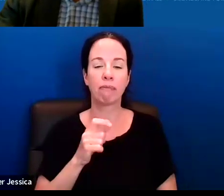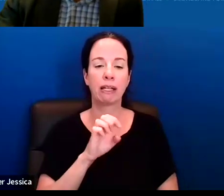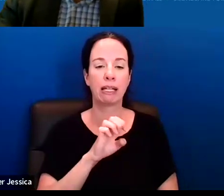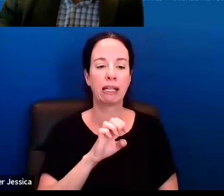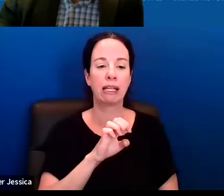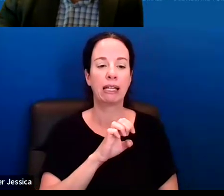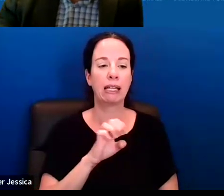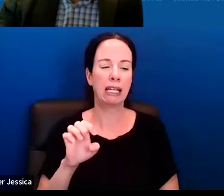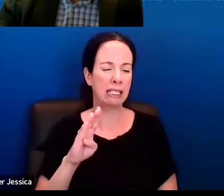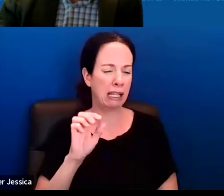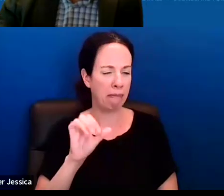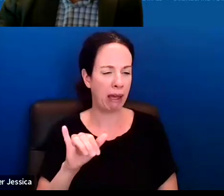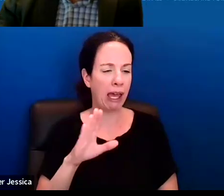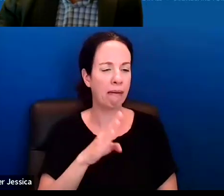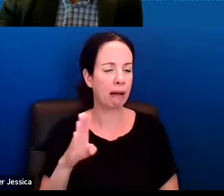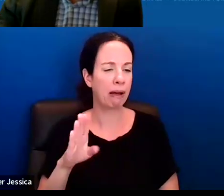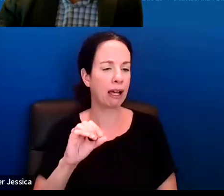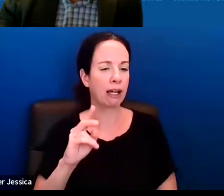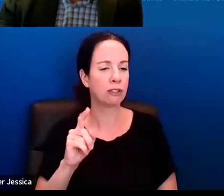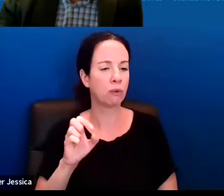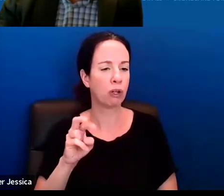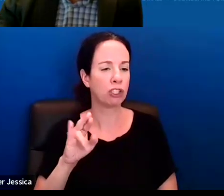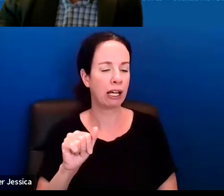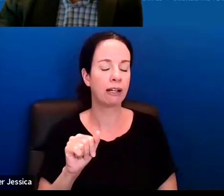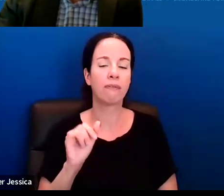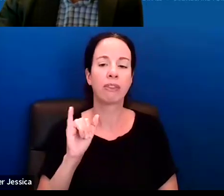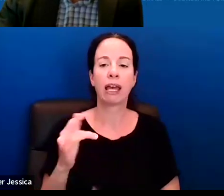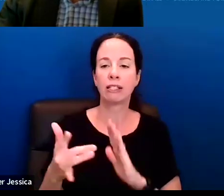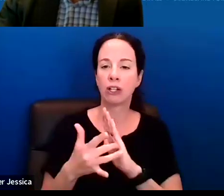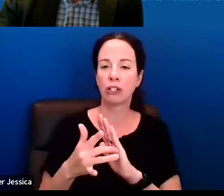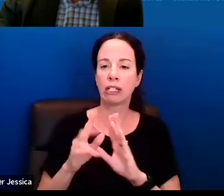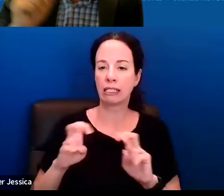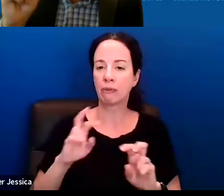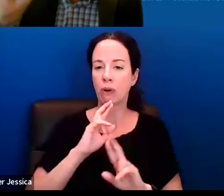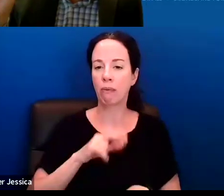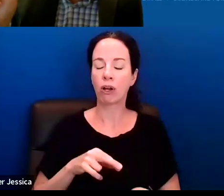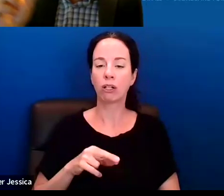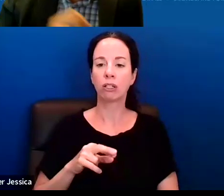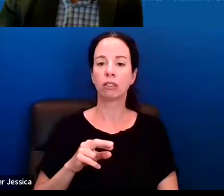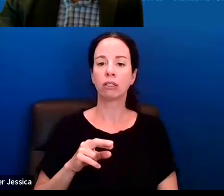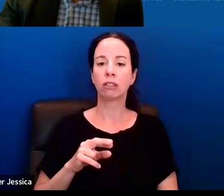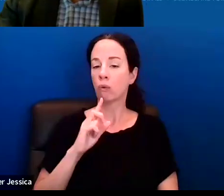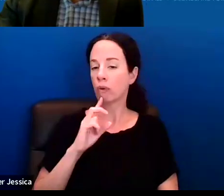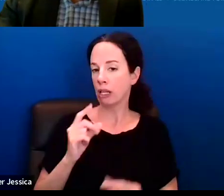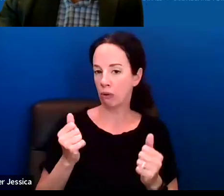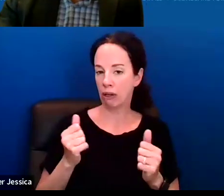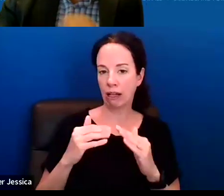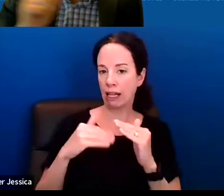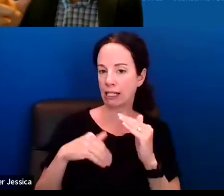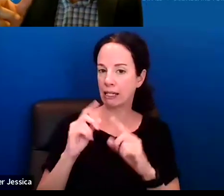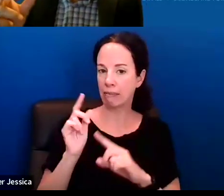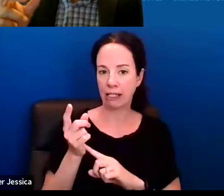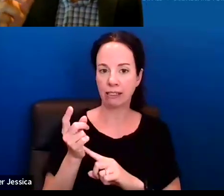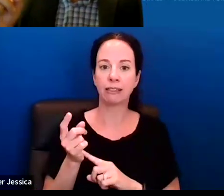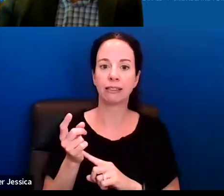the K-12 Technology Assessment and Report, real quick, under a minute, what are you doing,